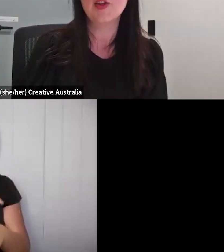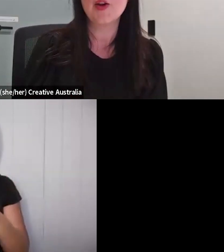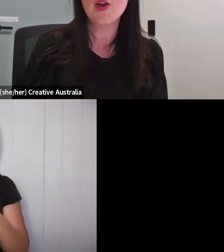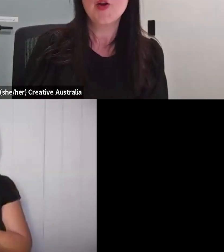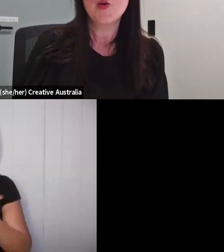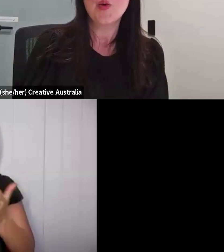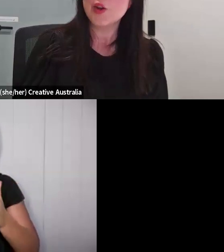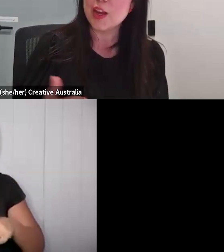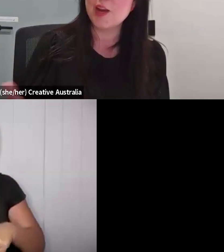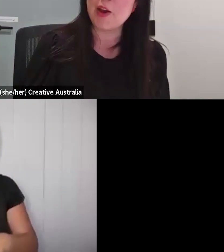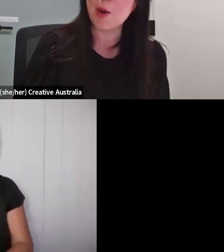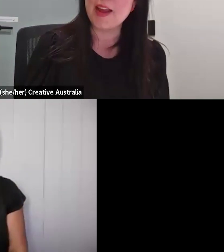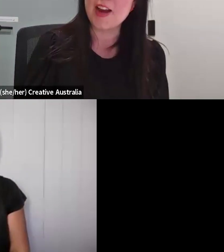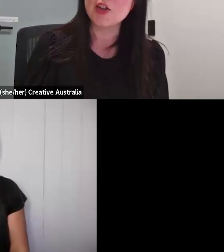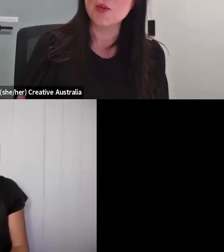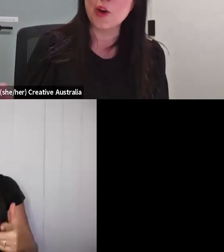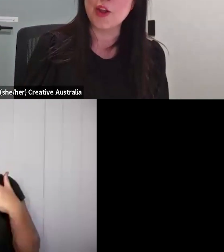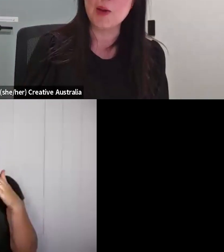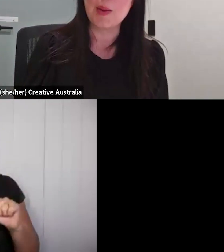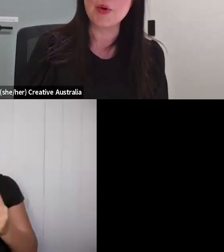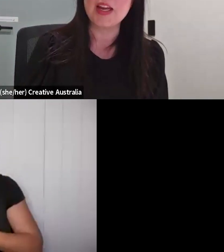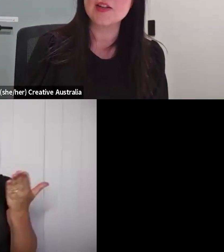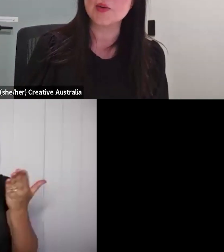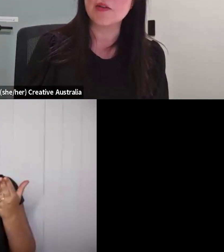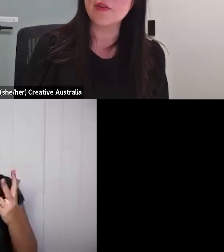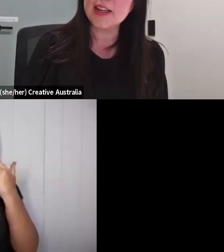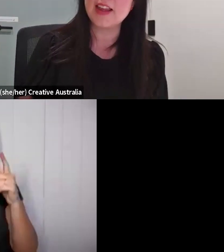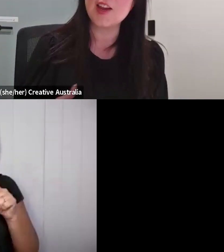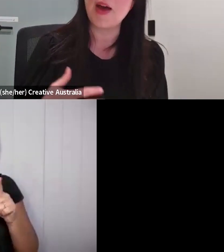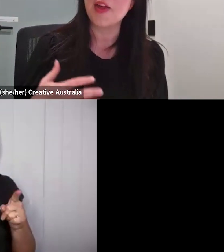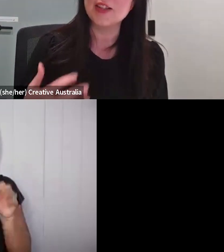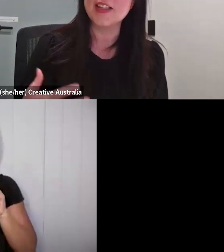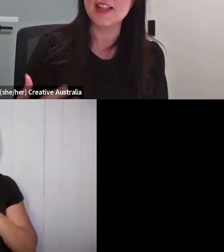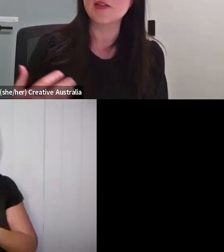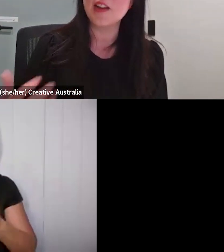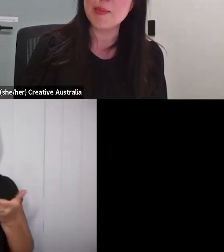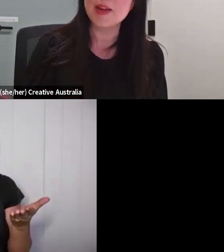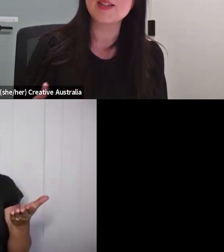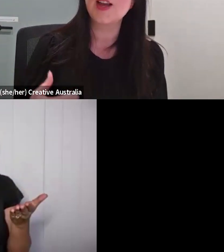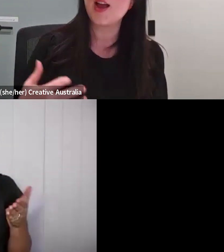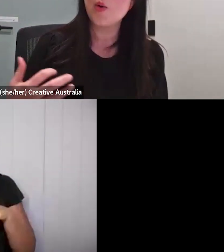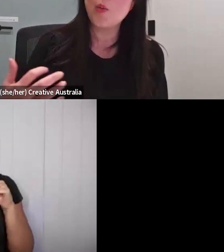So when you are thinking about your application and what you are thinking about what you are putting into it, think about those ideas of timeliness,